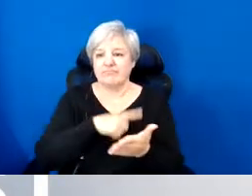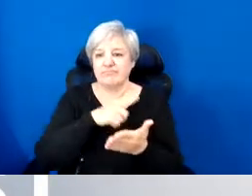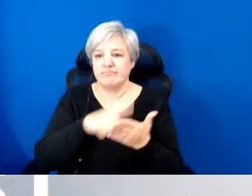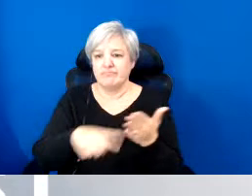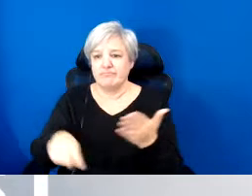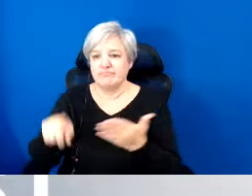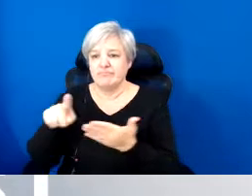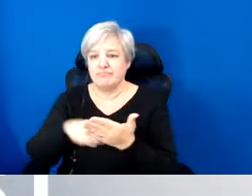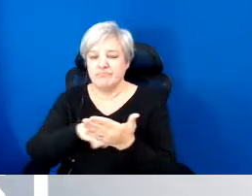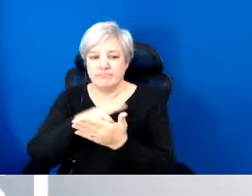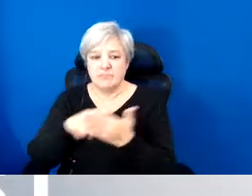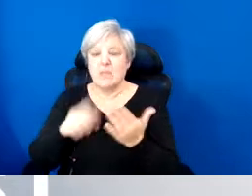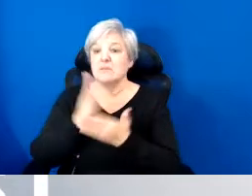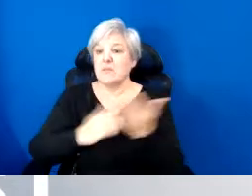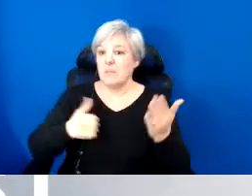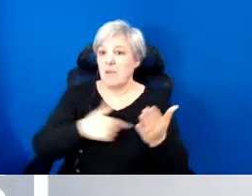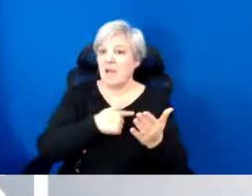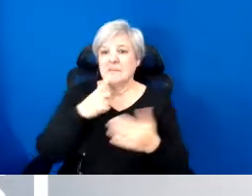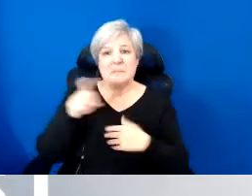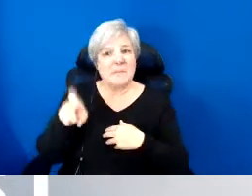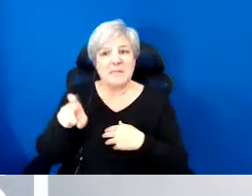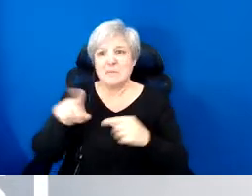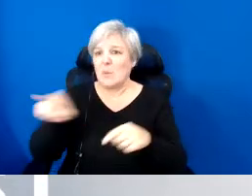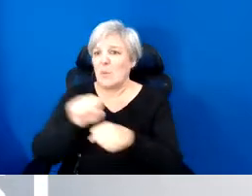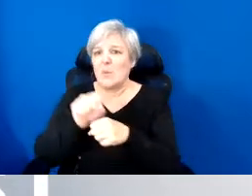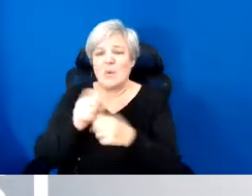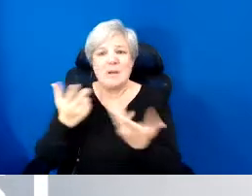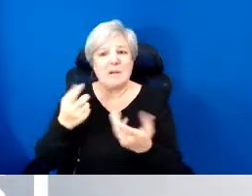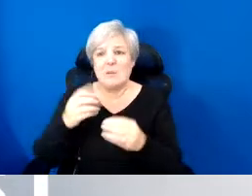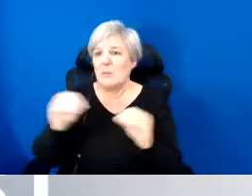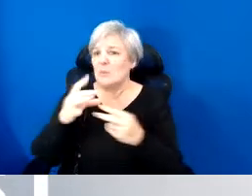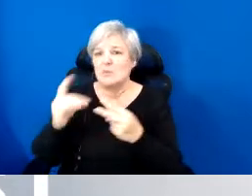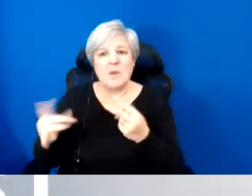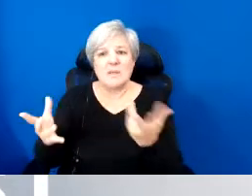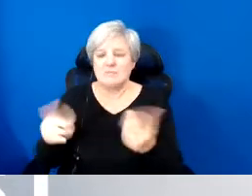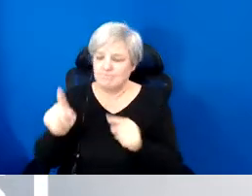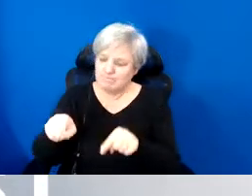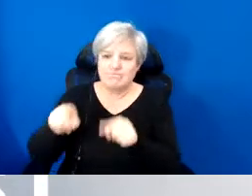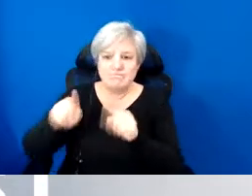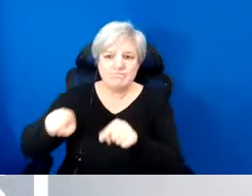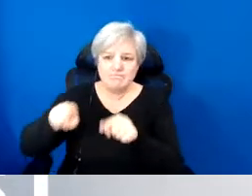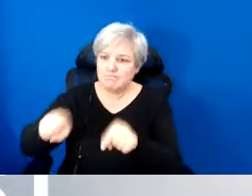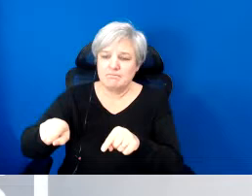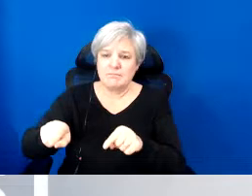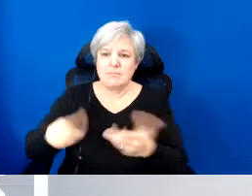Some of us were essential workers, and we had no choice but to go to work. We experienced those lockdowns,